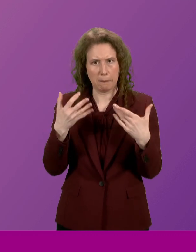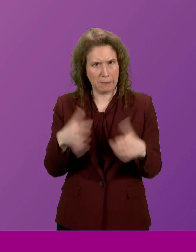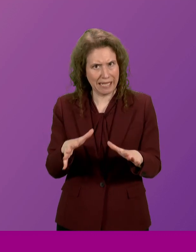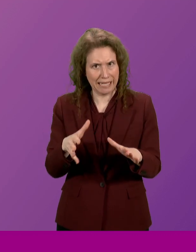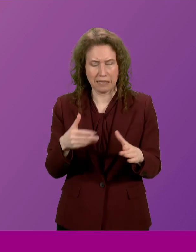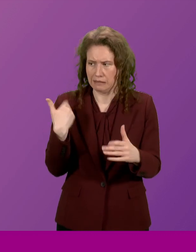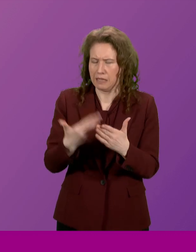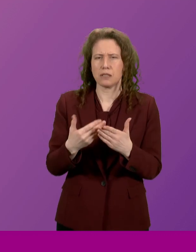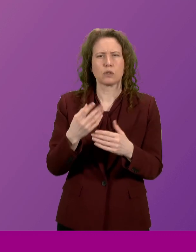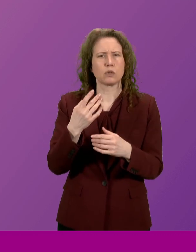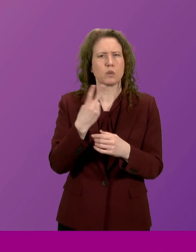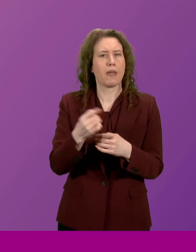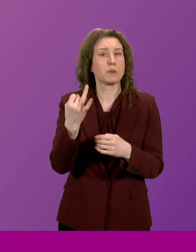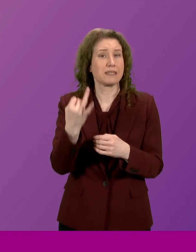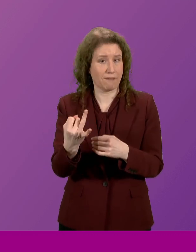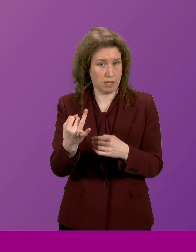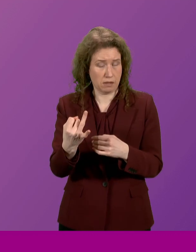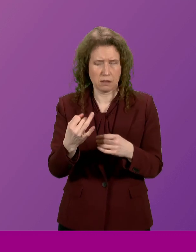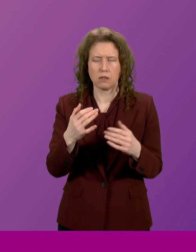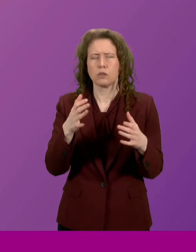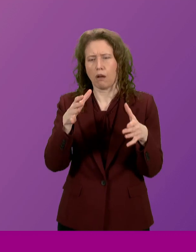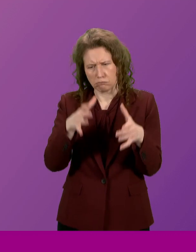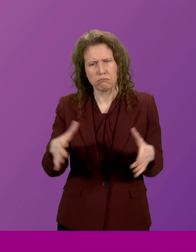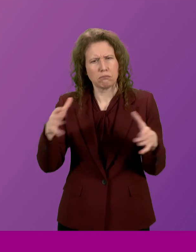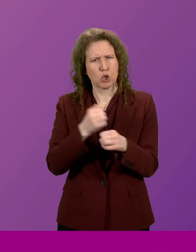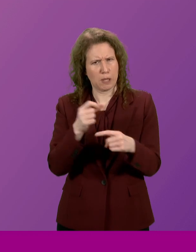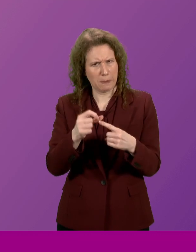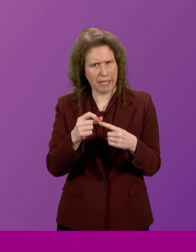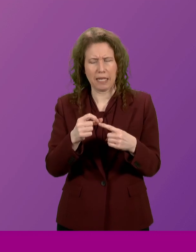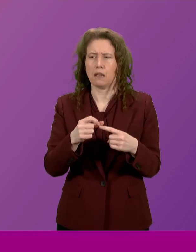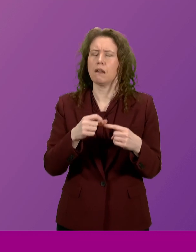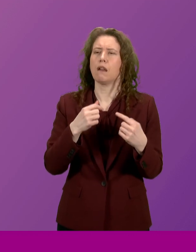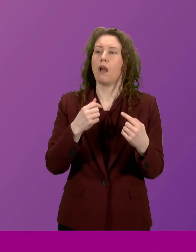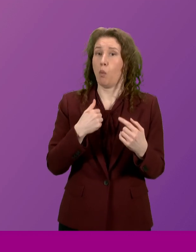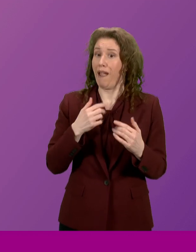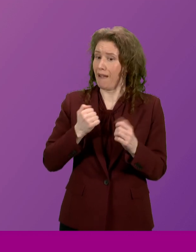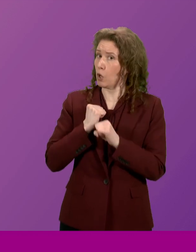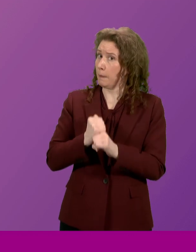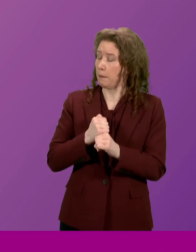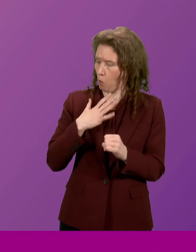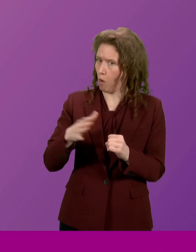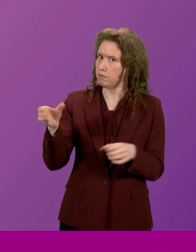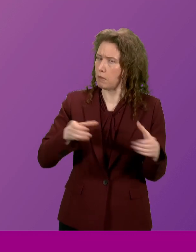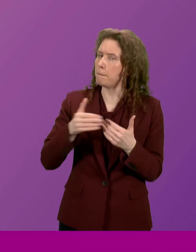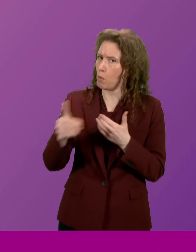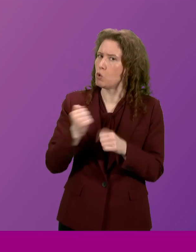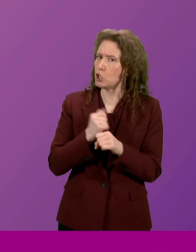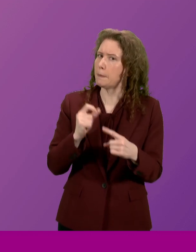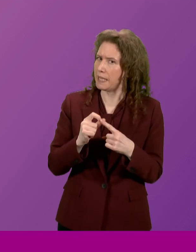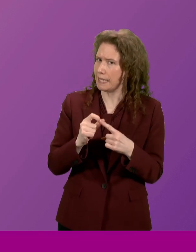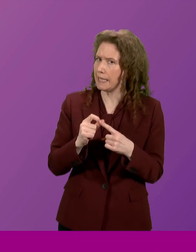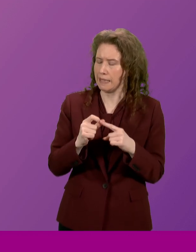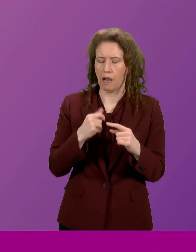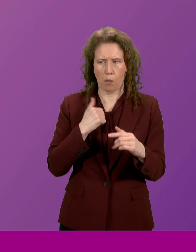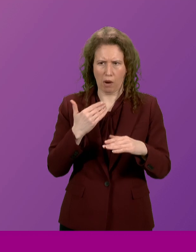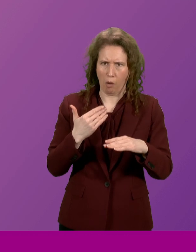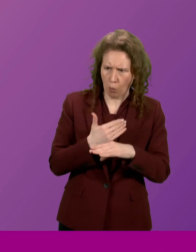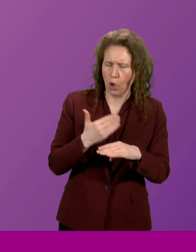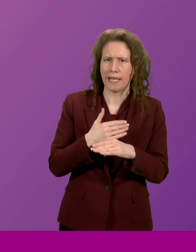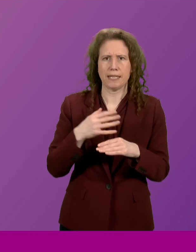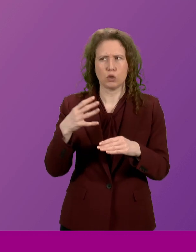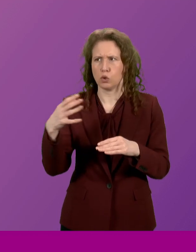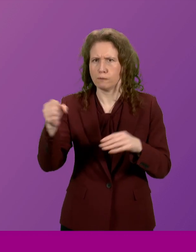since 2007. We have commitments to increase the number of GPs, and we are working to deliver them.